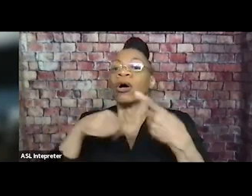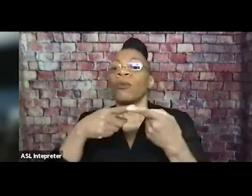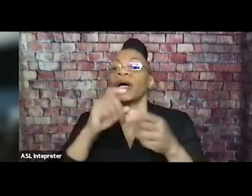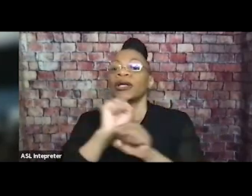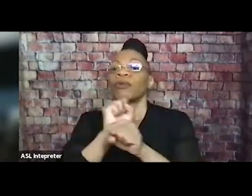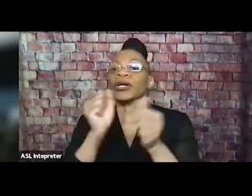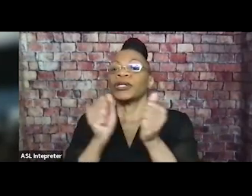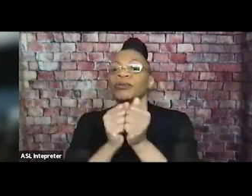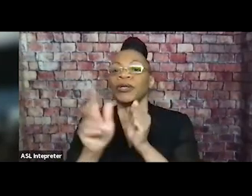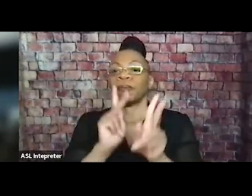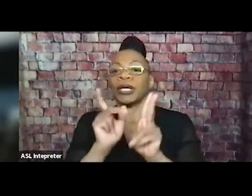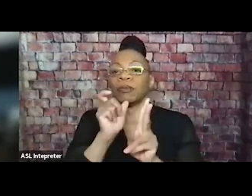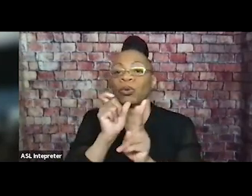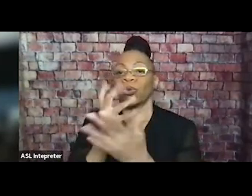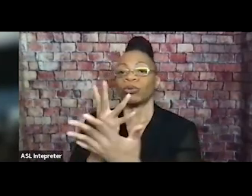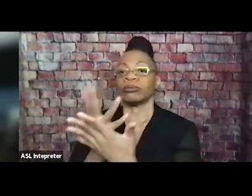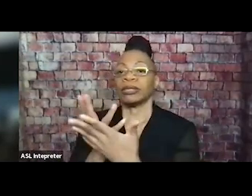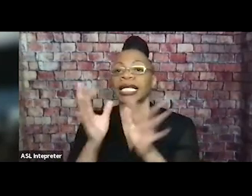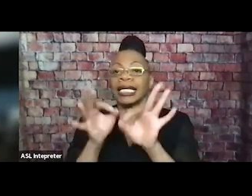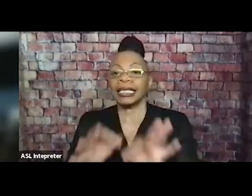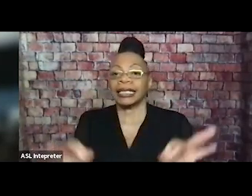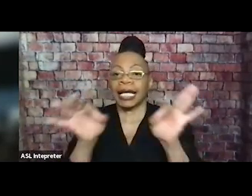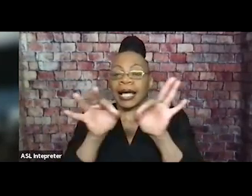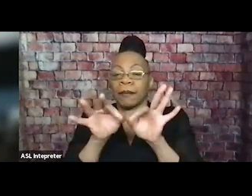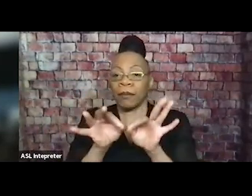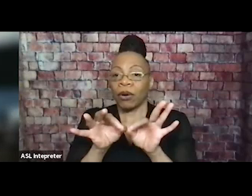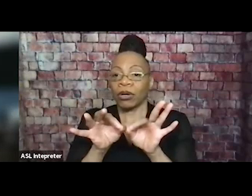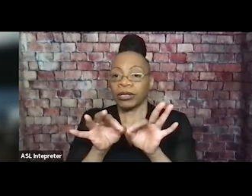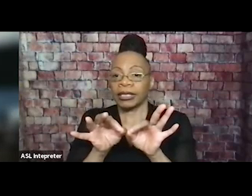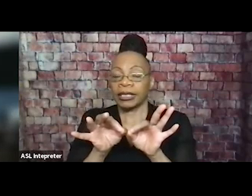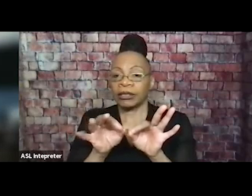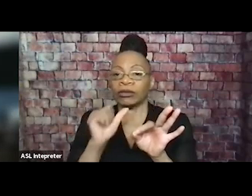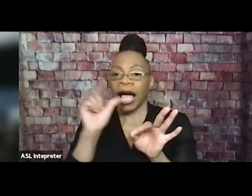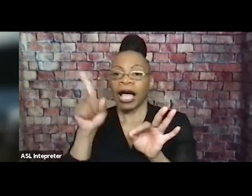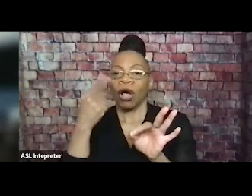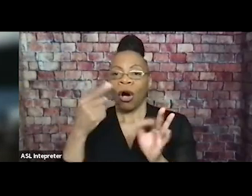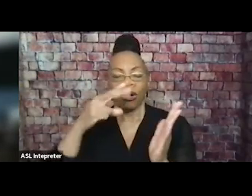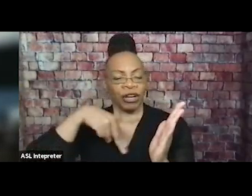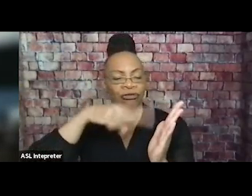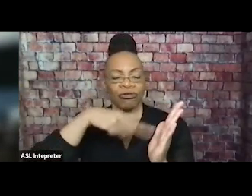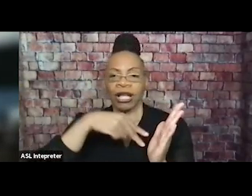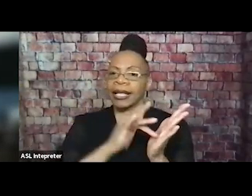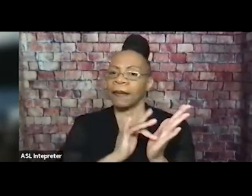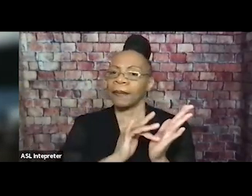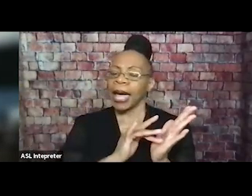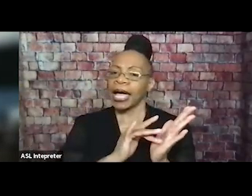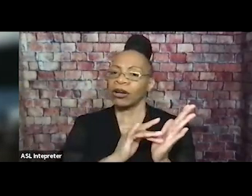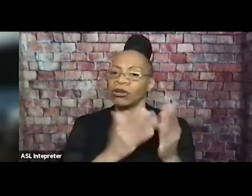it's important to look at not only their medical file, but their institutional file as well.